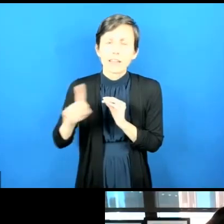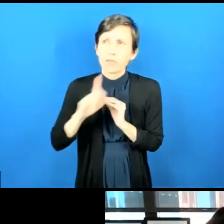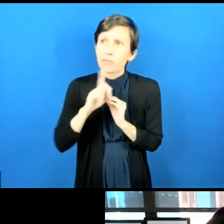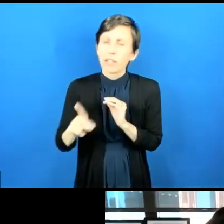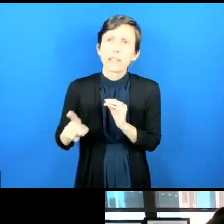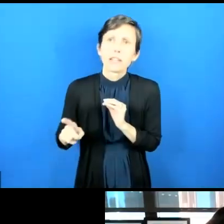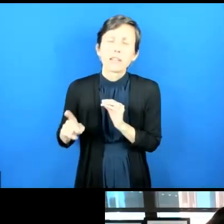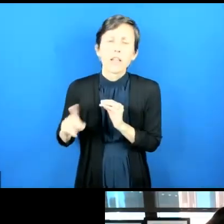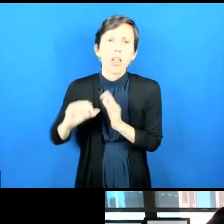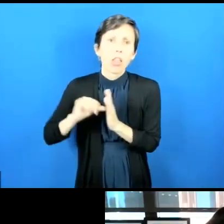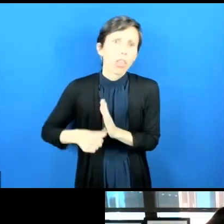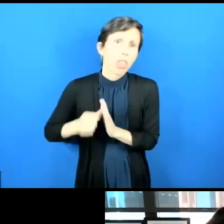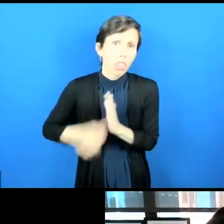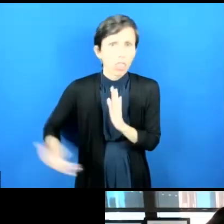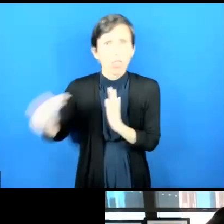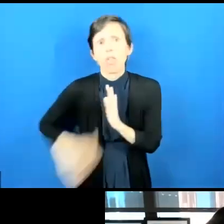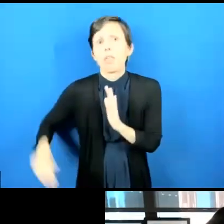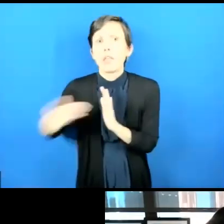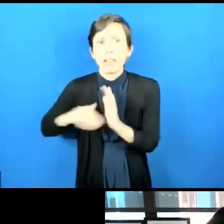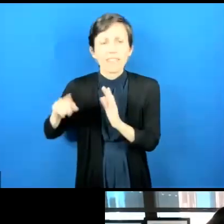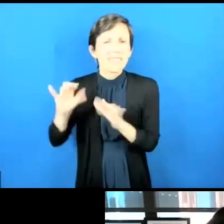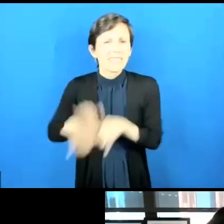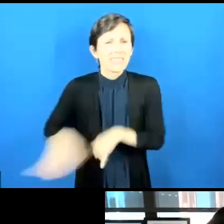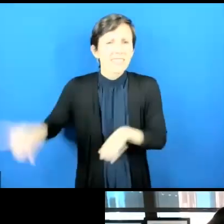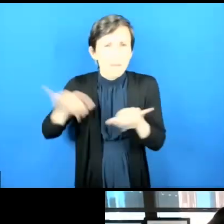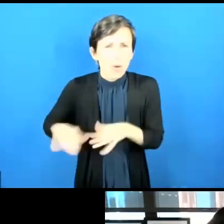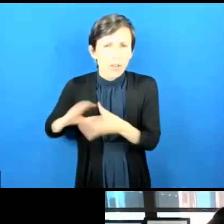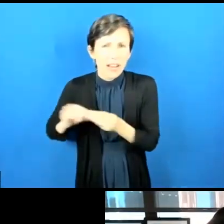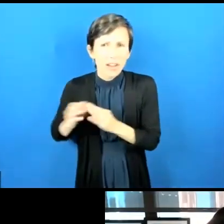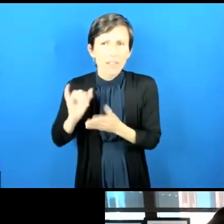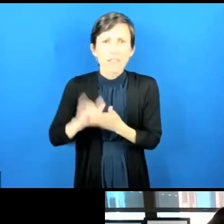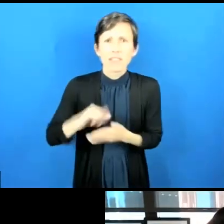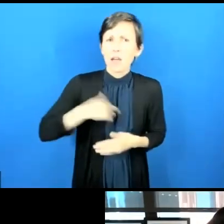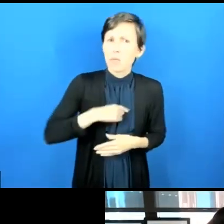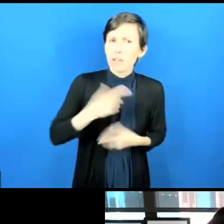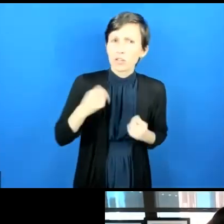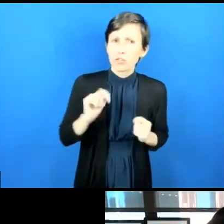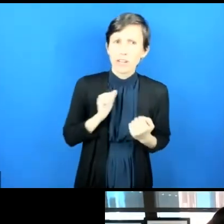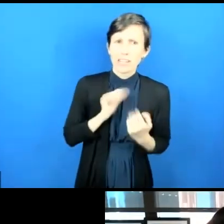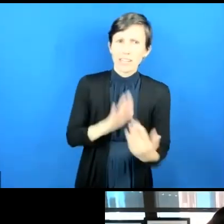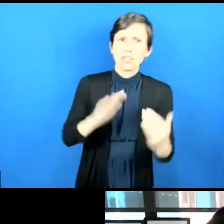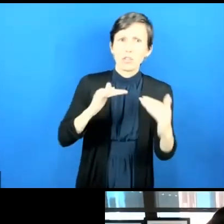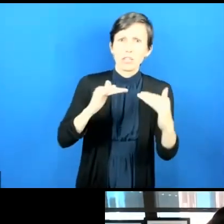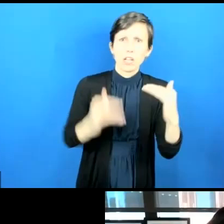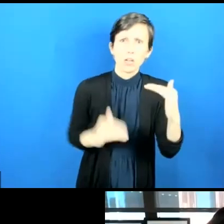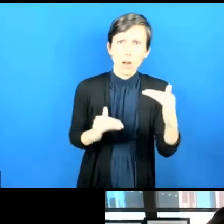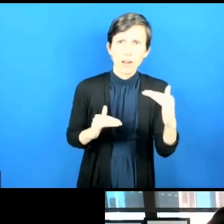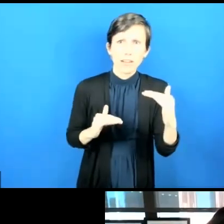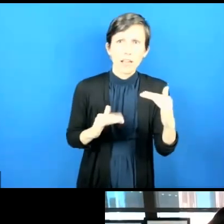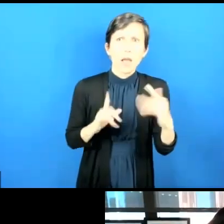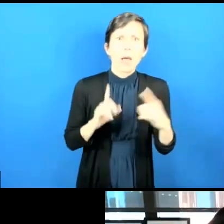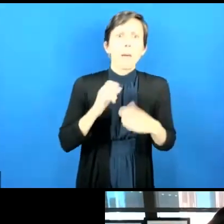that we're trying to address inequality by creating inequality. That's actually not the case.